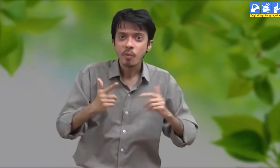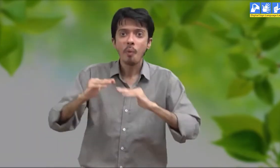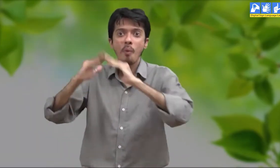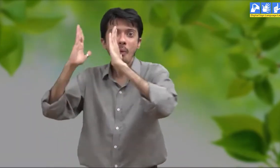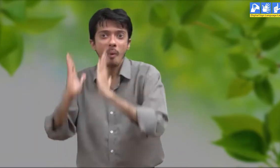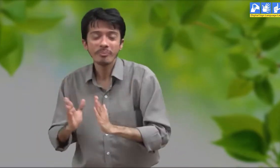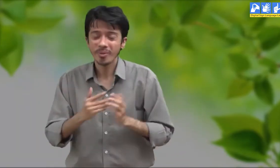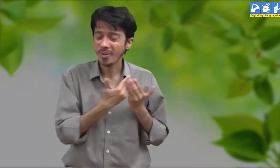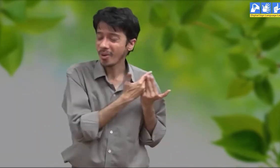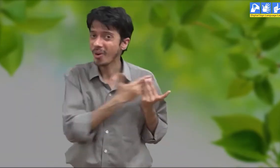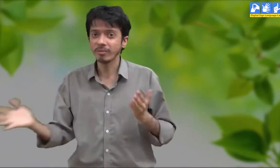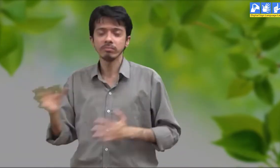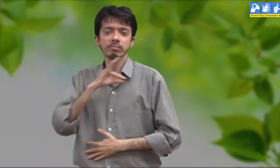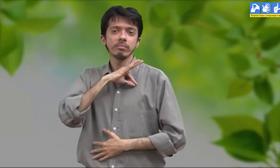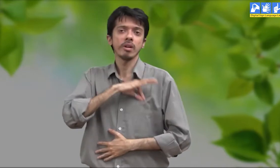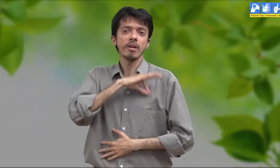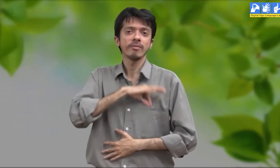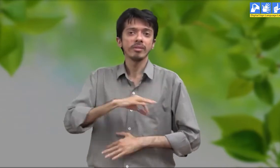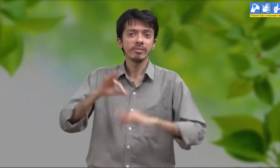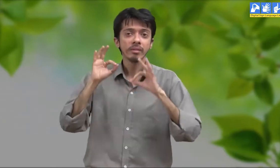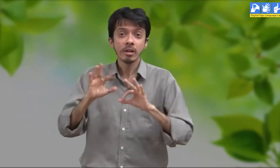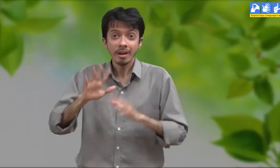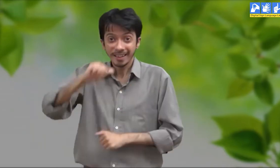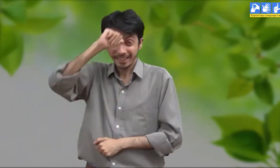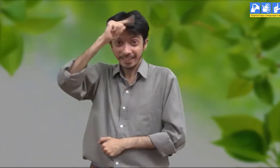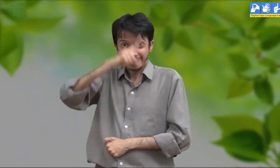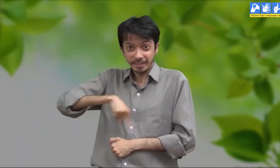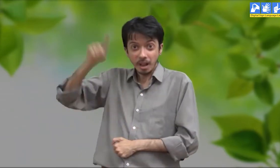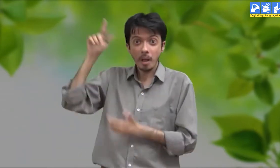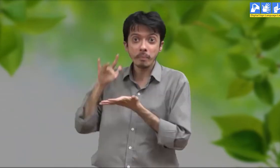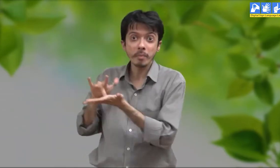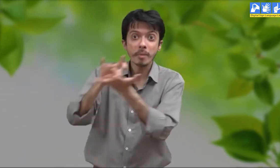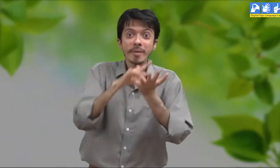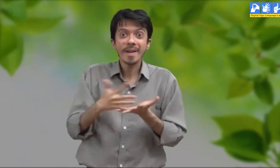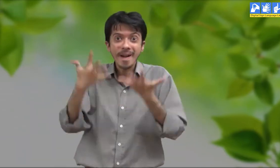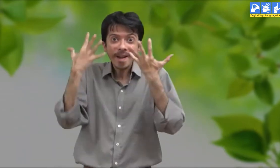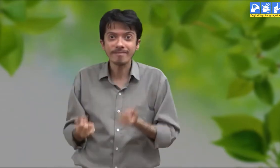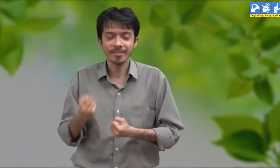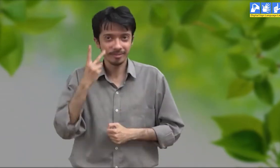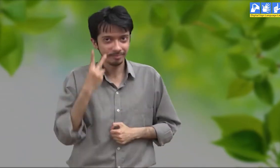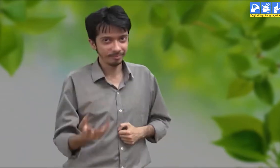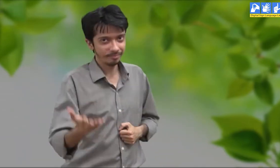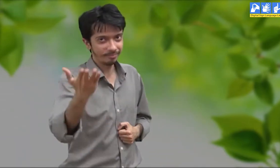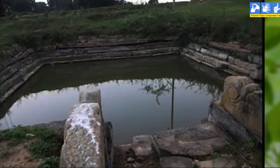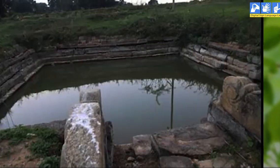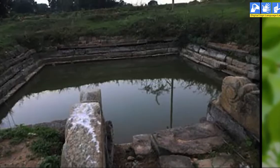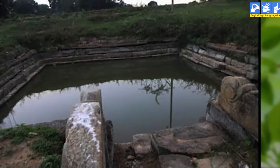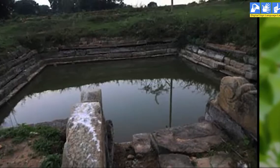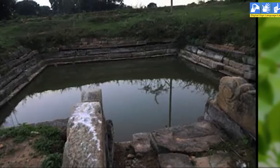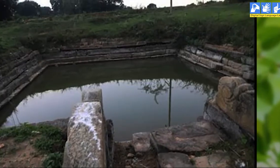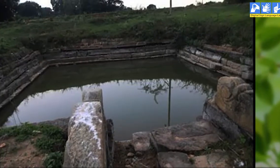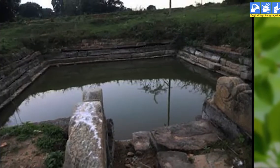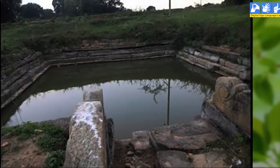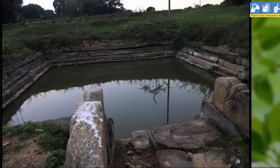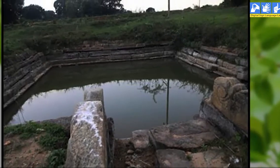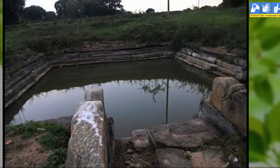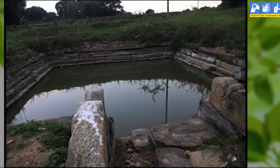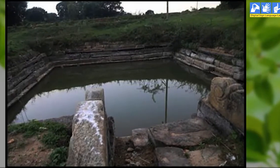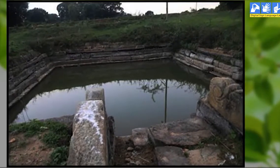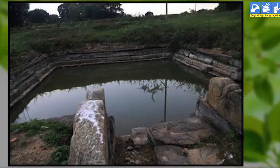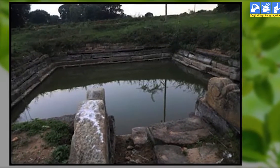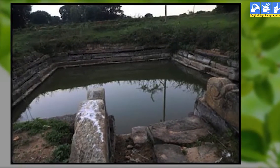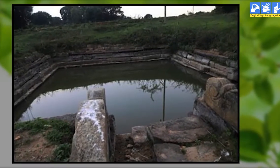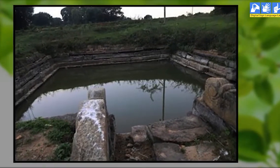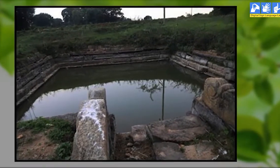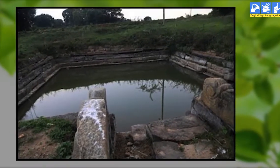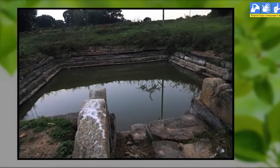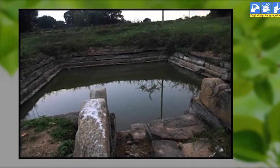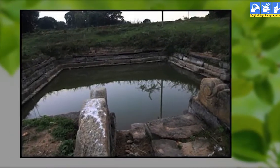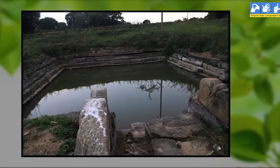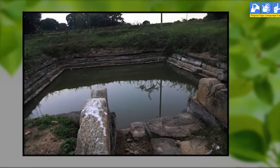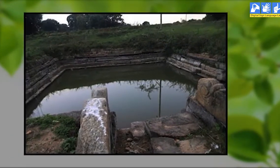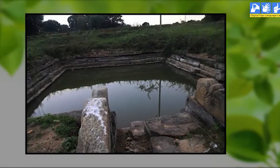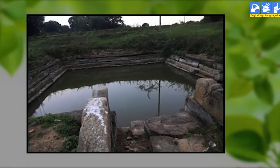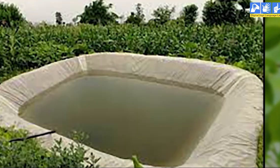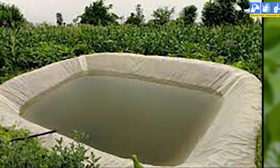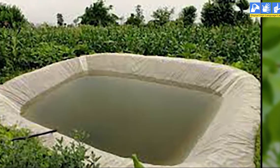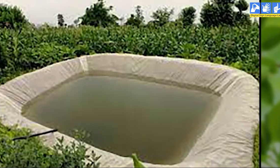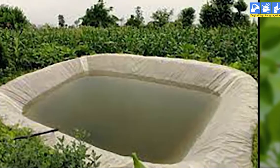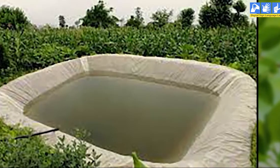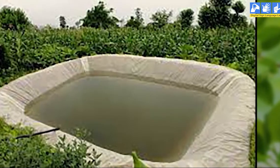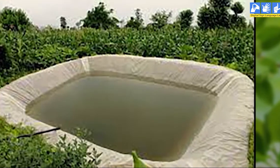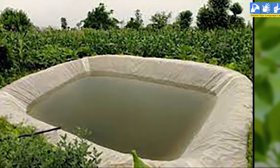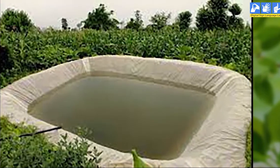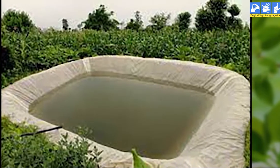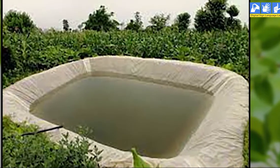for plants trees animals as well as humans. This technique is implemented across India.